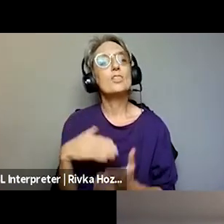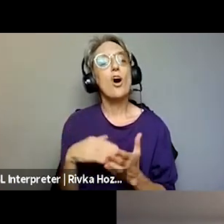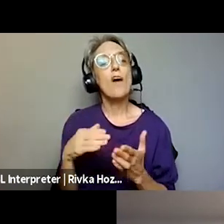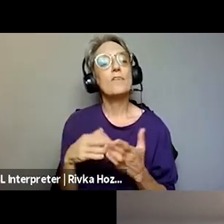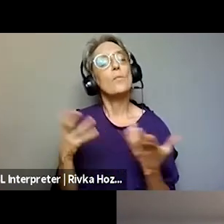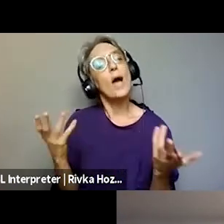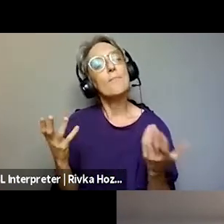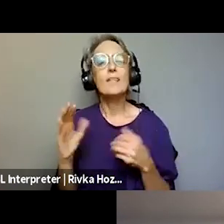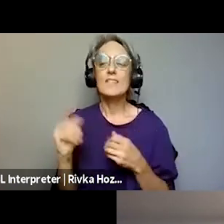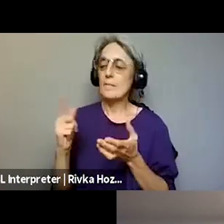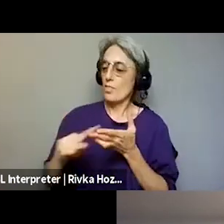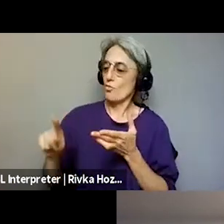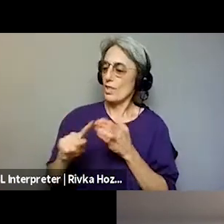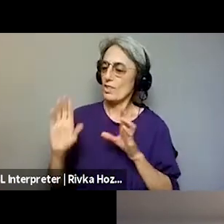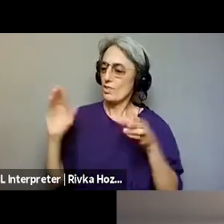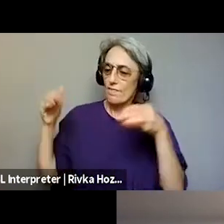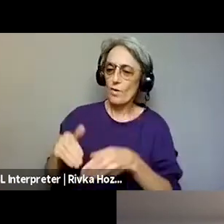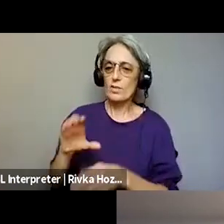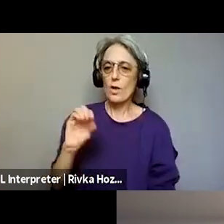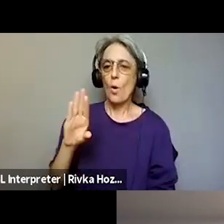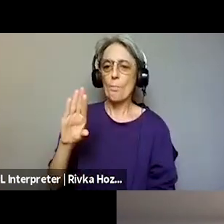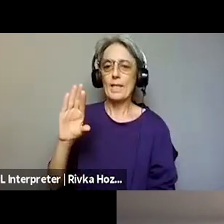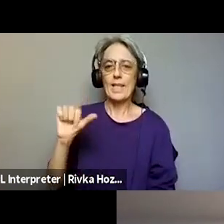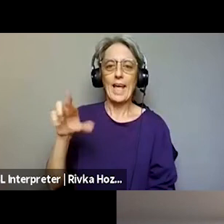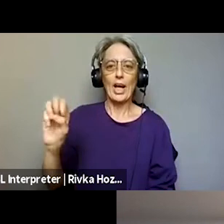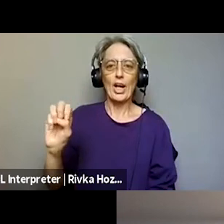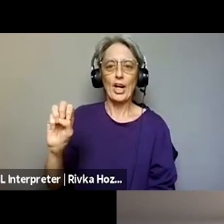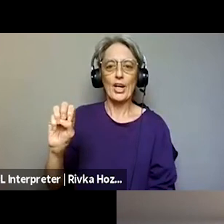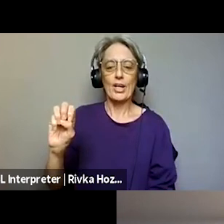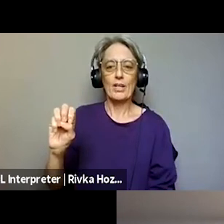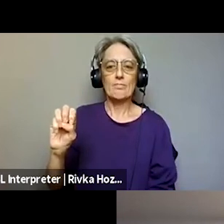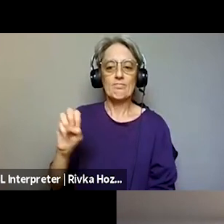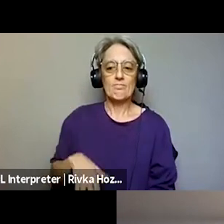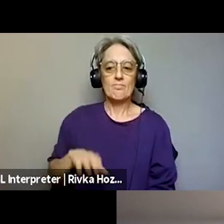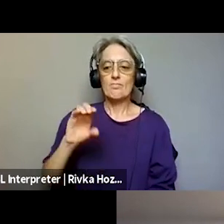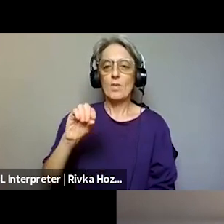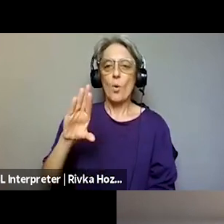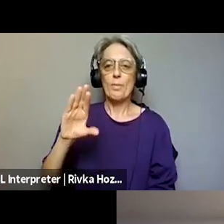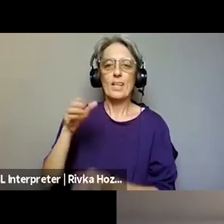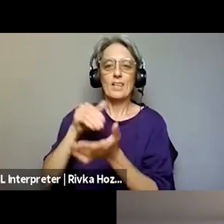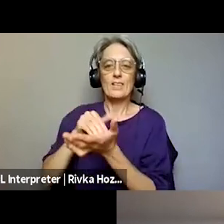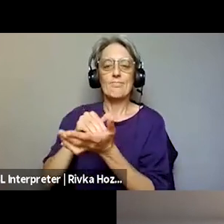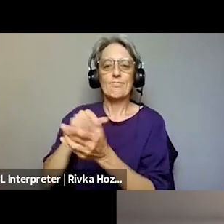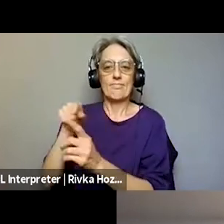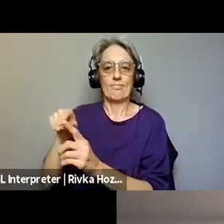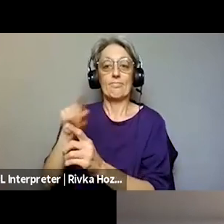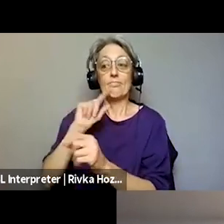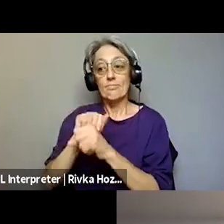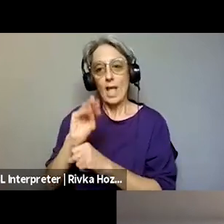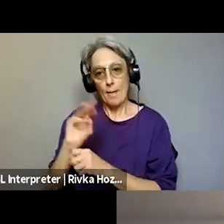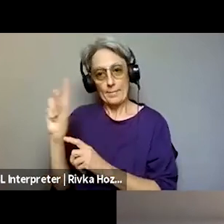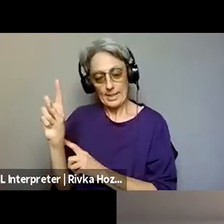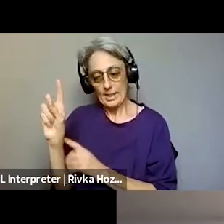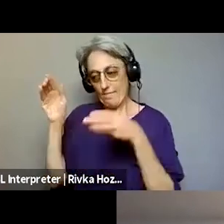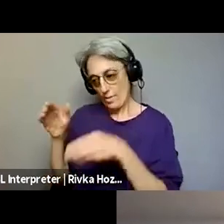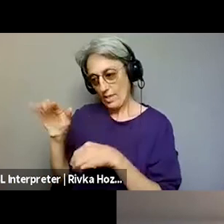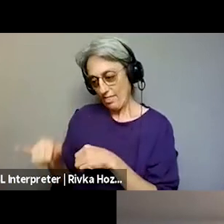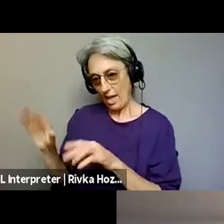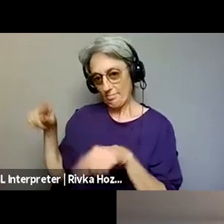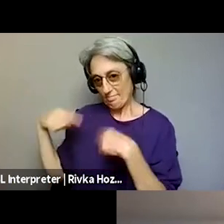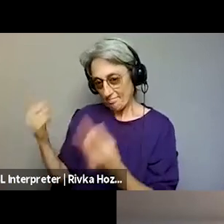to focus on obstetric care especially from an obstetrician truly an MD but really that's such